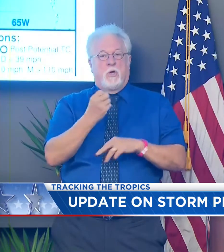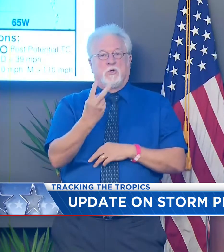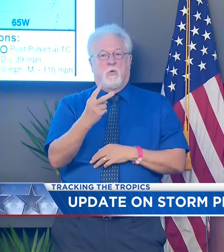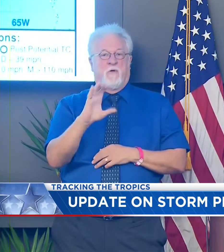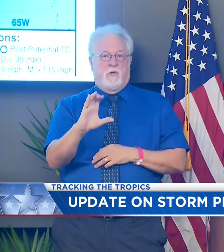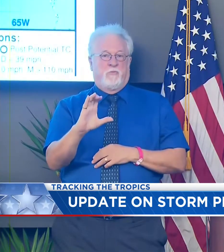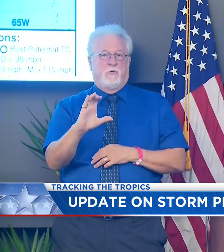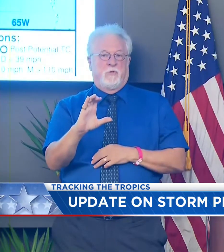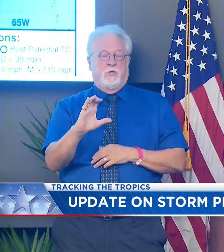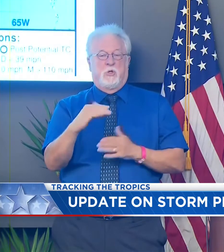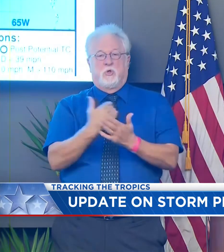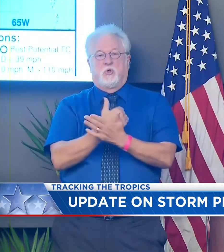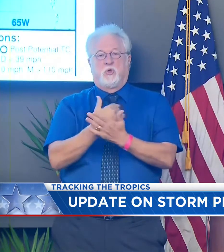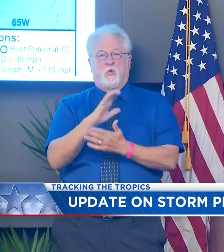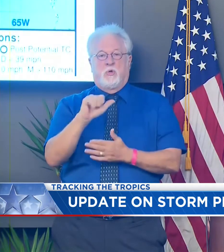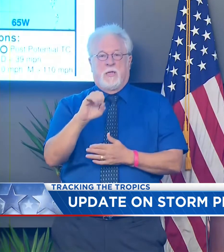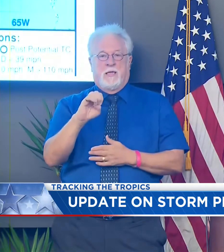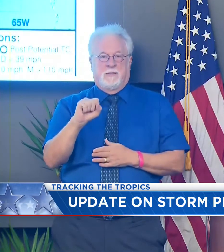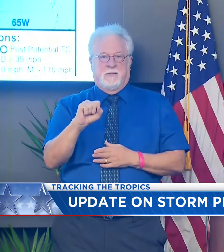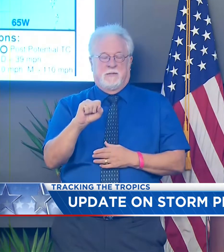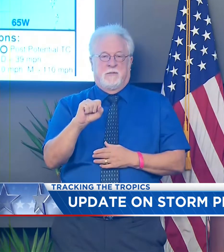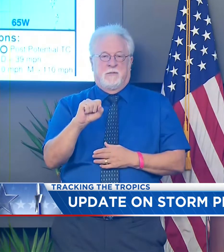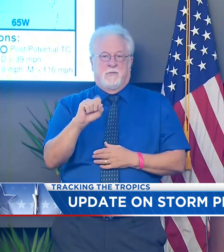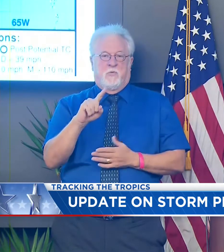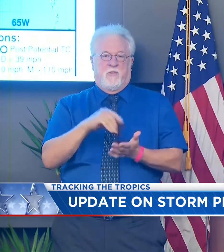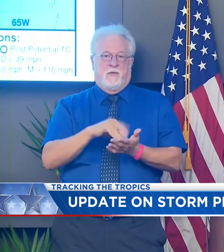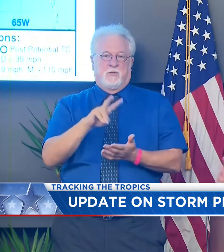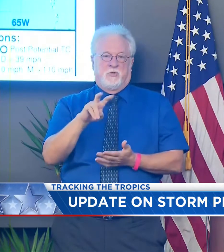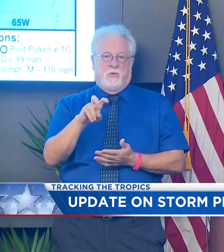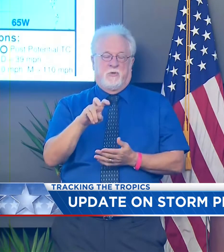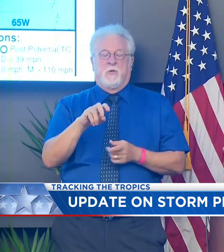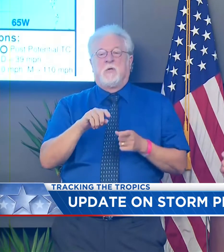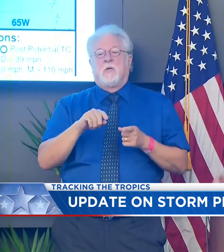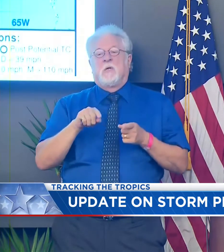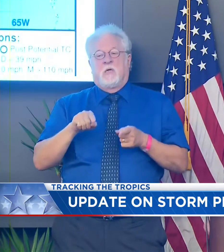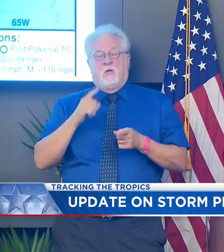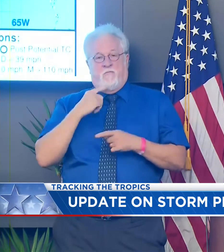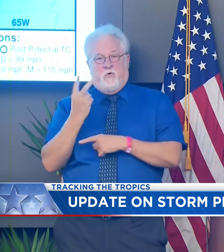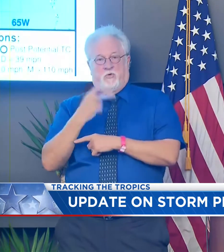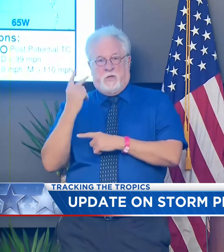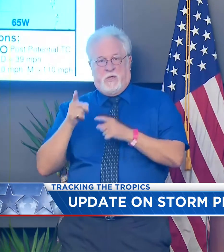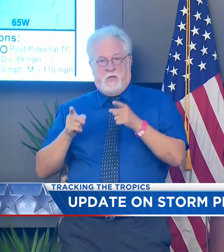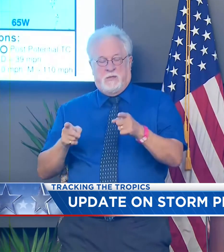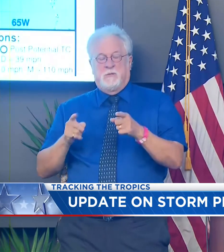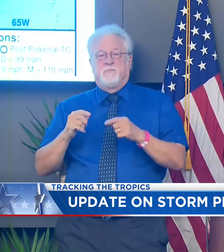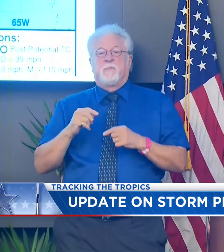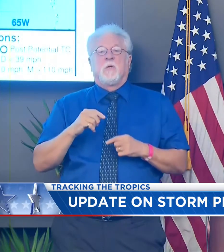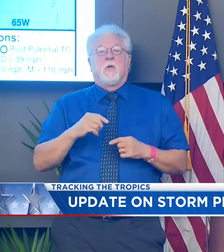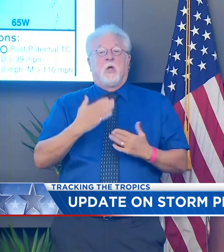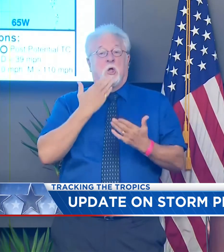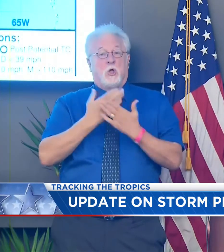SADLY, WE'RE REPORTING 59 NEW DEATHS TODAY FROM COVID-19. AND WE ARE REPORTING 1,200 NEW